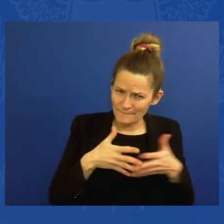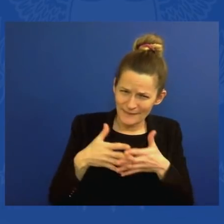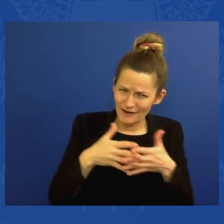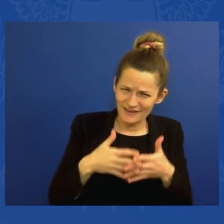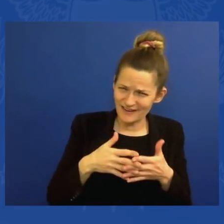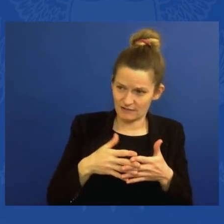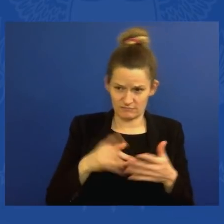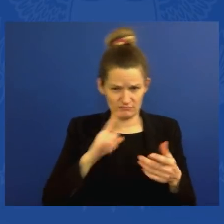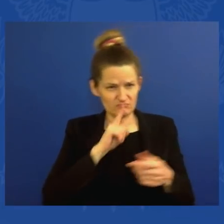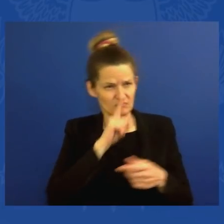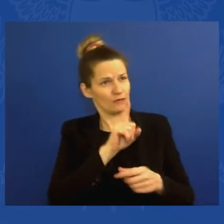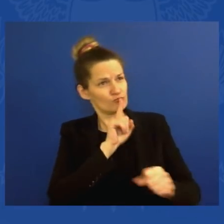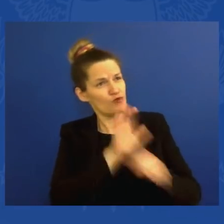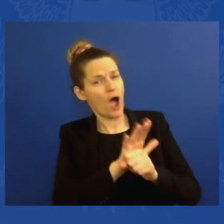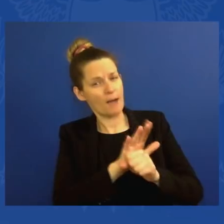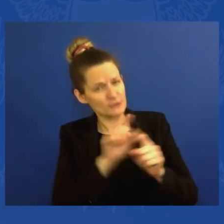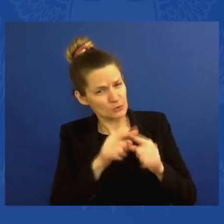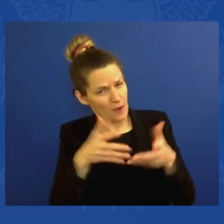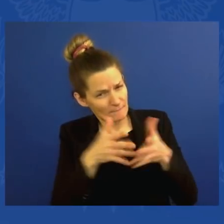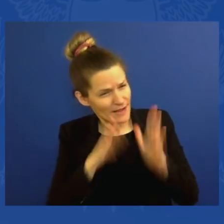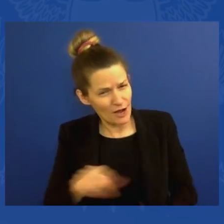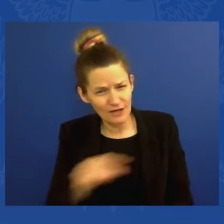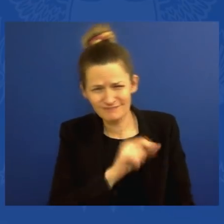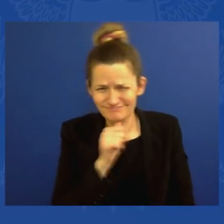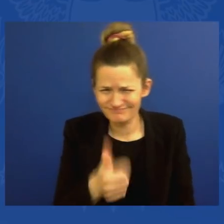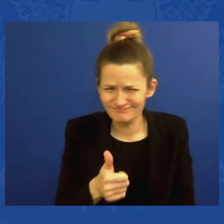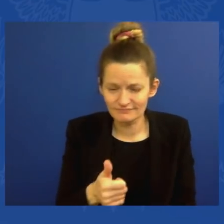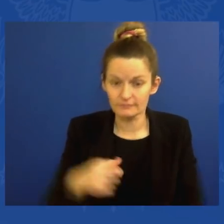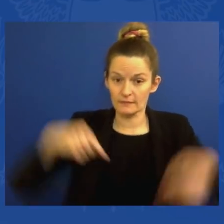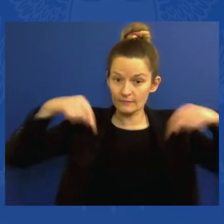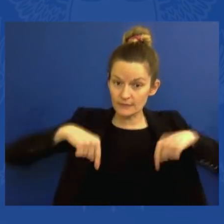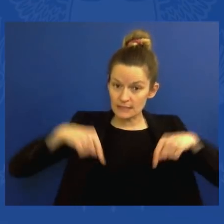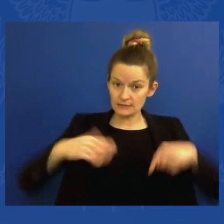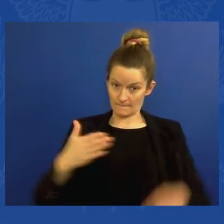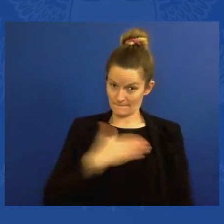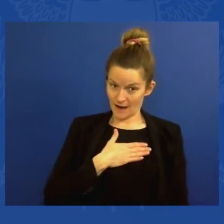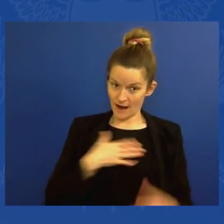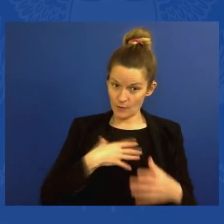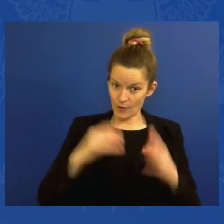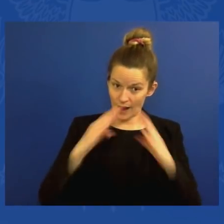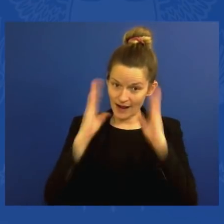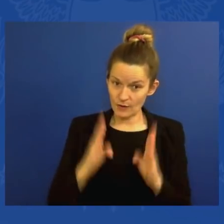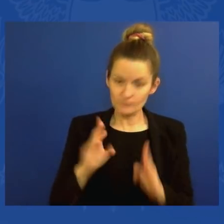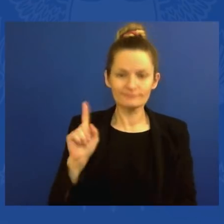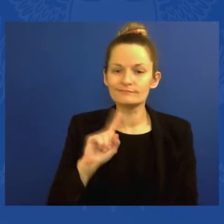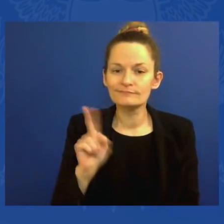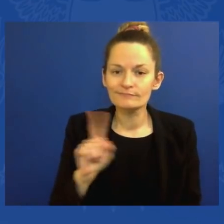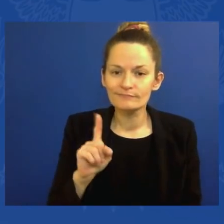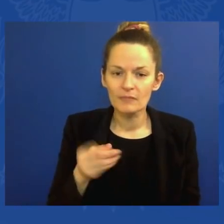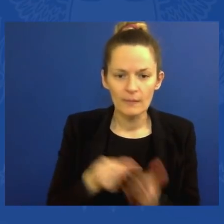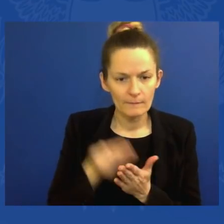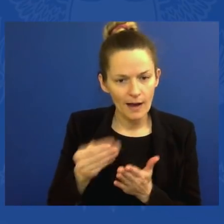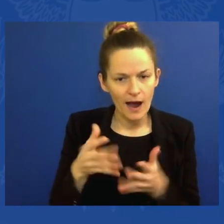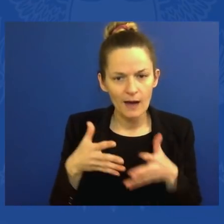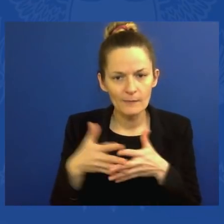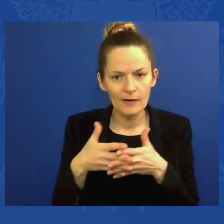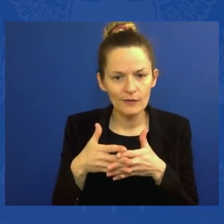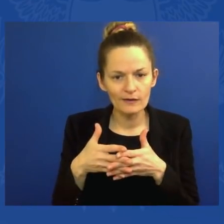We've created a "Made in America" Office in the White House to oversee our efforts. And you just heard from Celeste who runs that office.